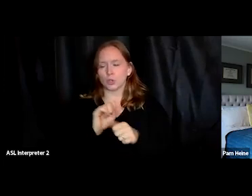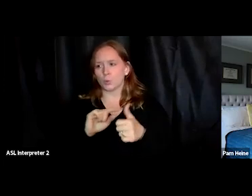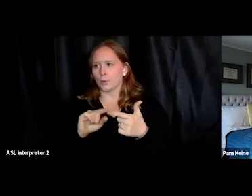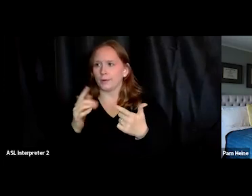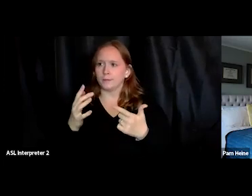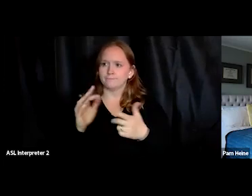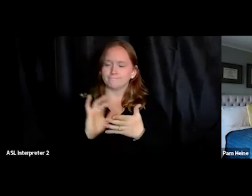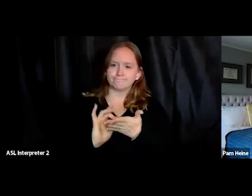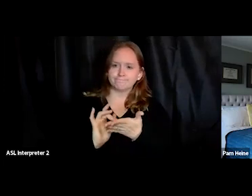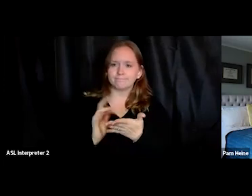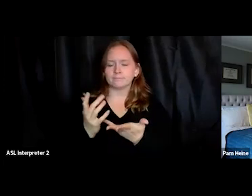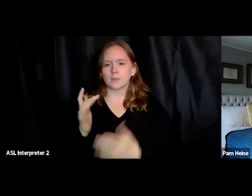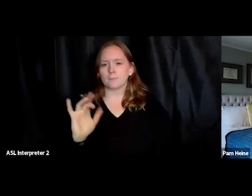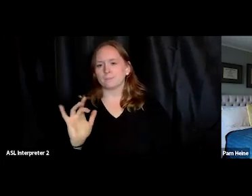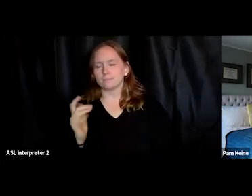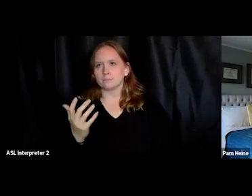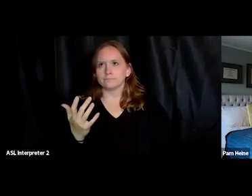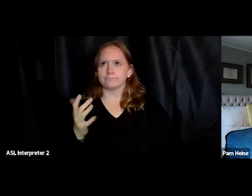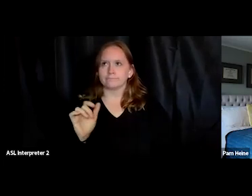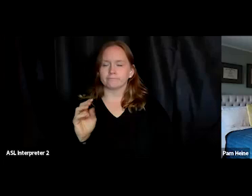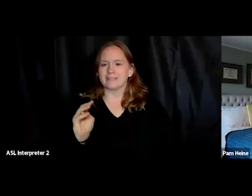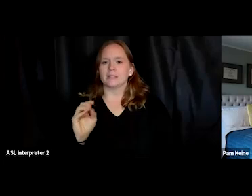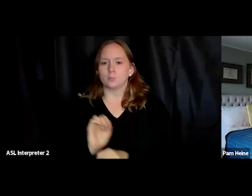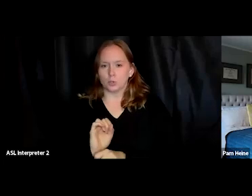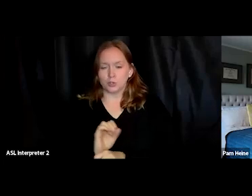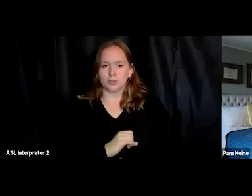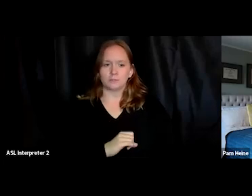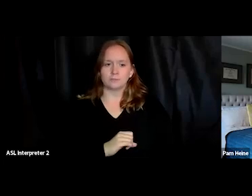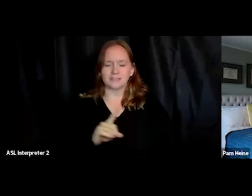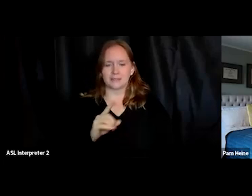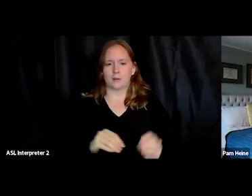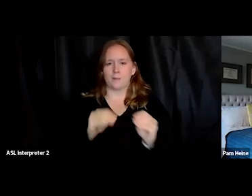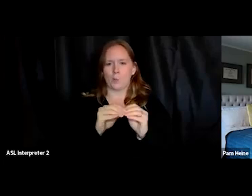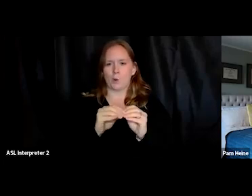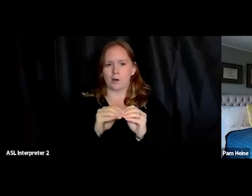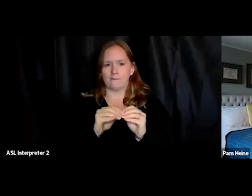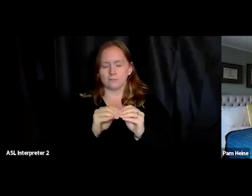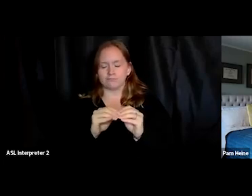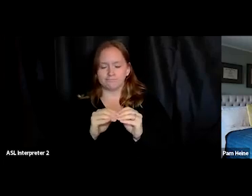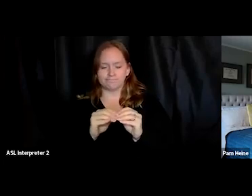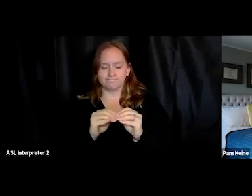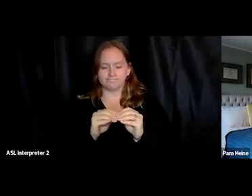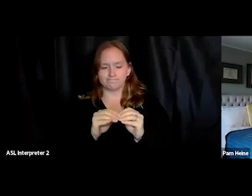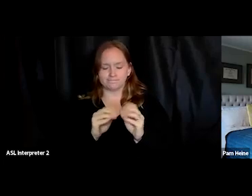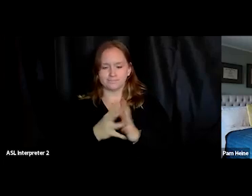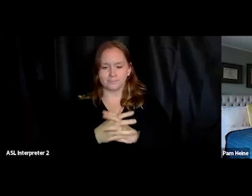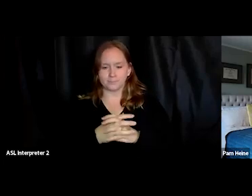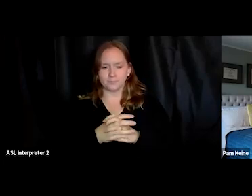So then as you can see this is a like, kind of like a mechanical framework where Social Security will plug in certain of these vocational factors